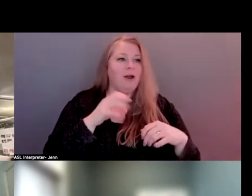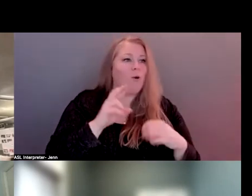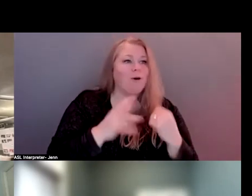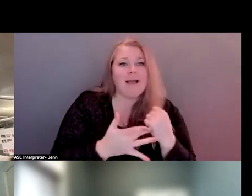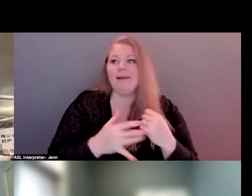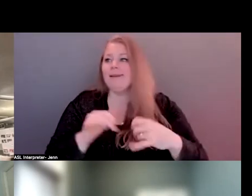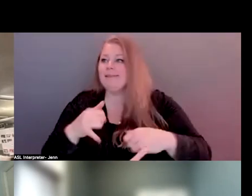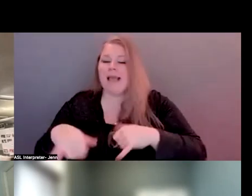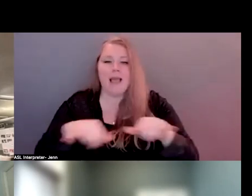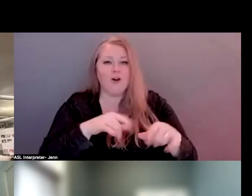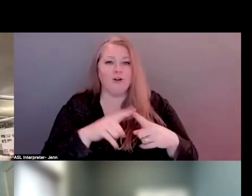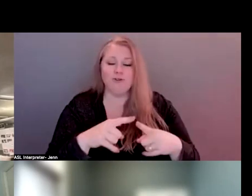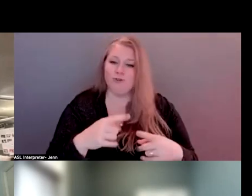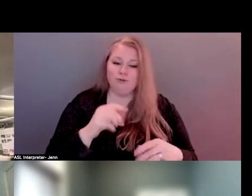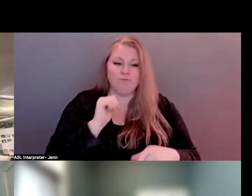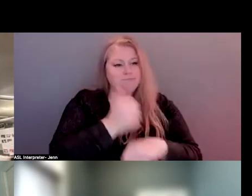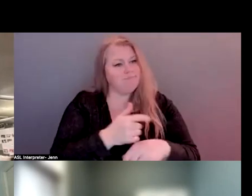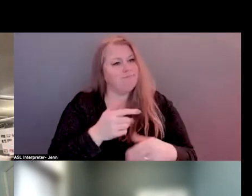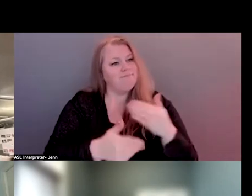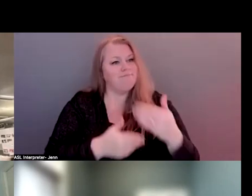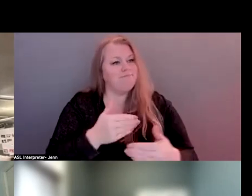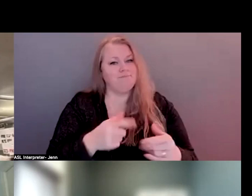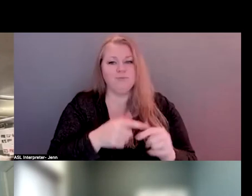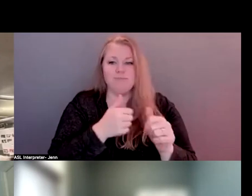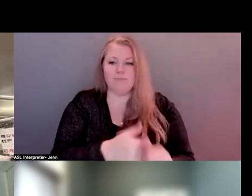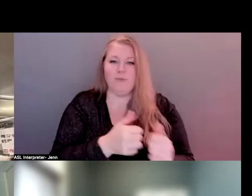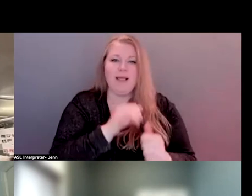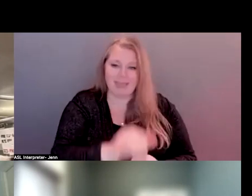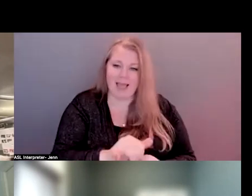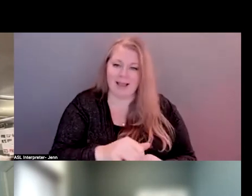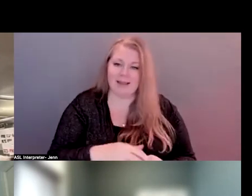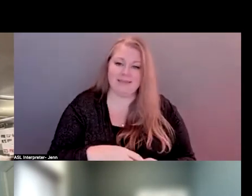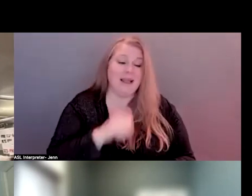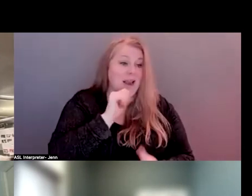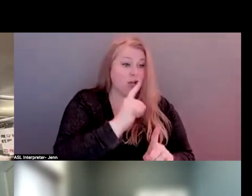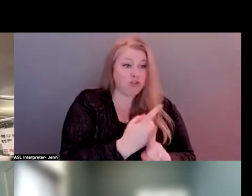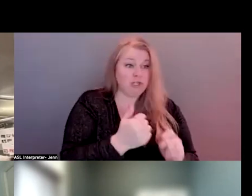to tell us or guide us how to view the best experience, not only for people with disabilities, but